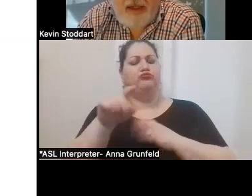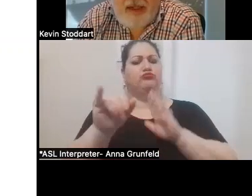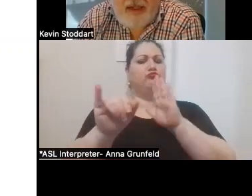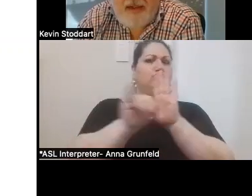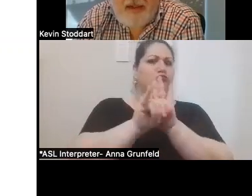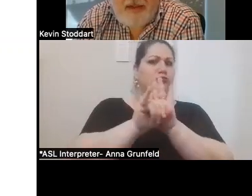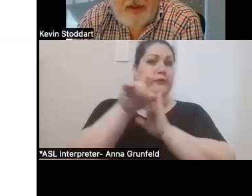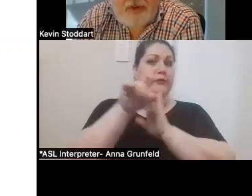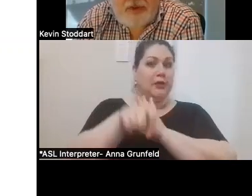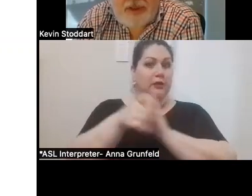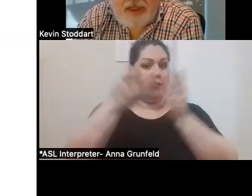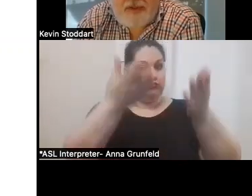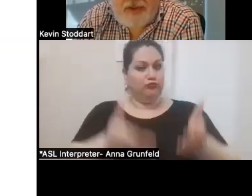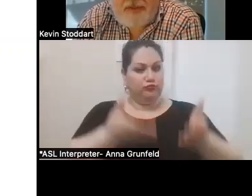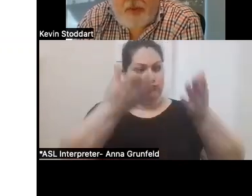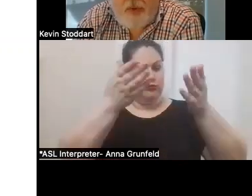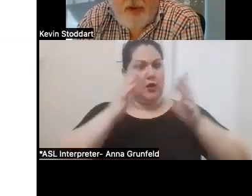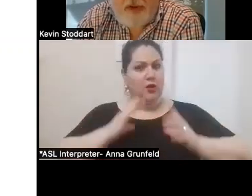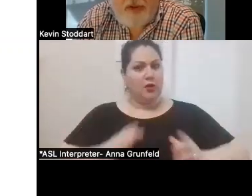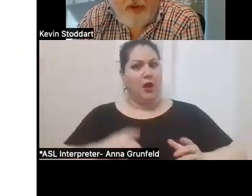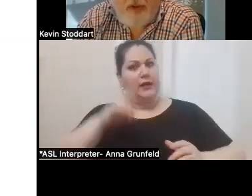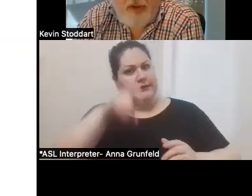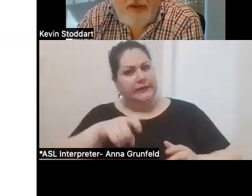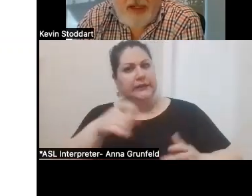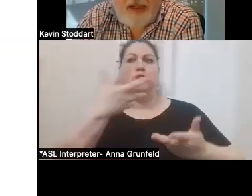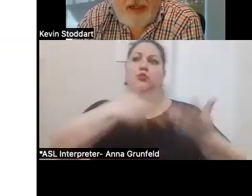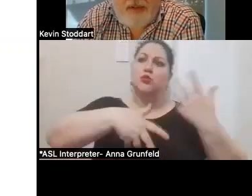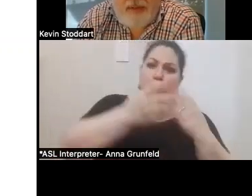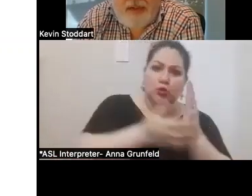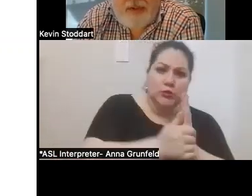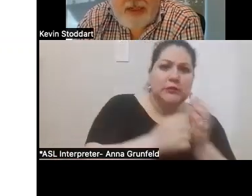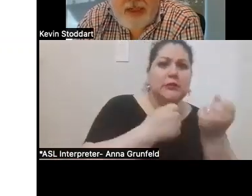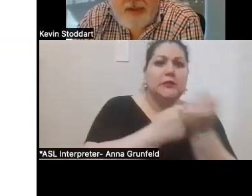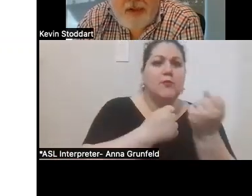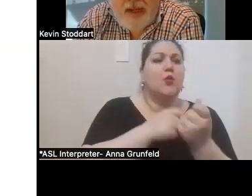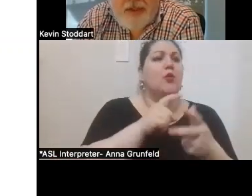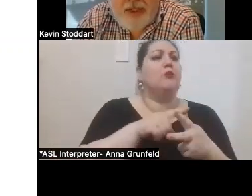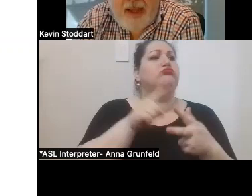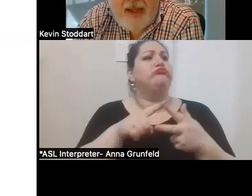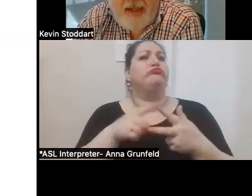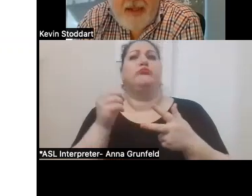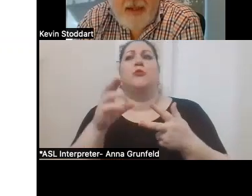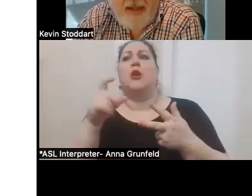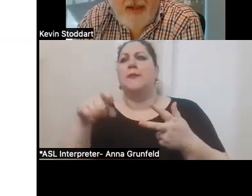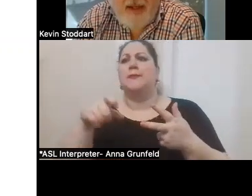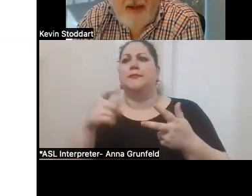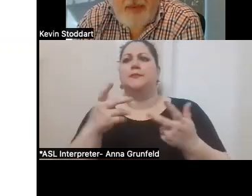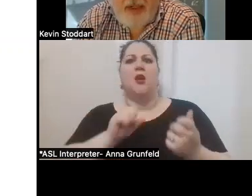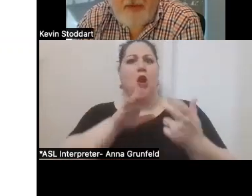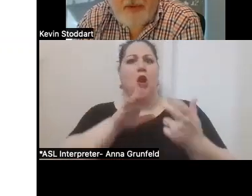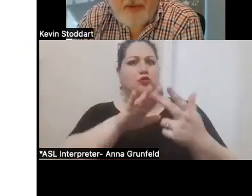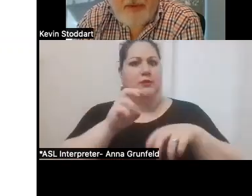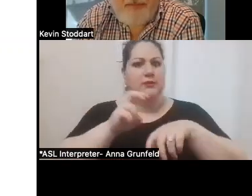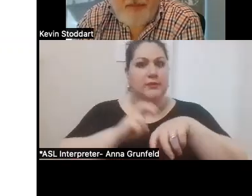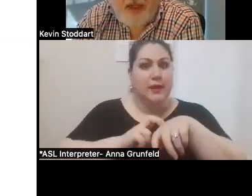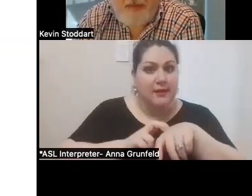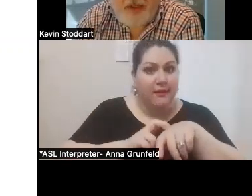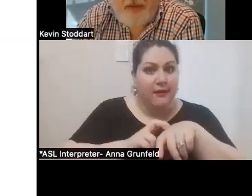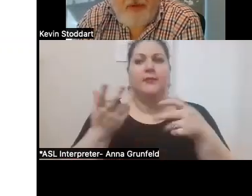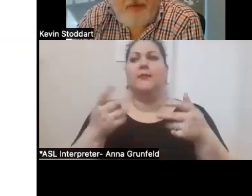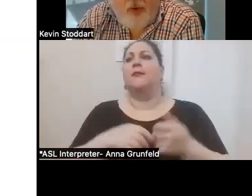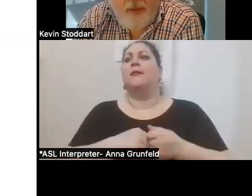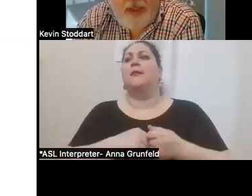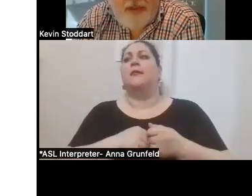they need social skills support, or they need to be addressing their anxiety about performance,